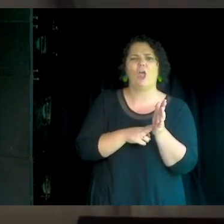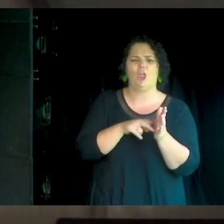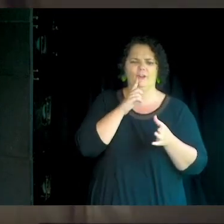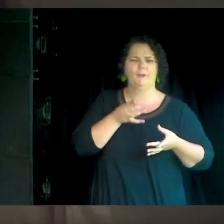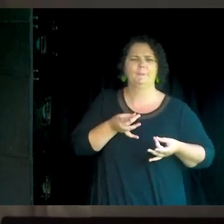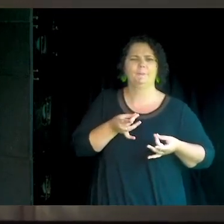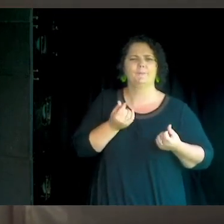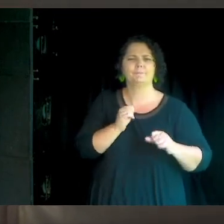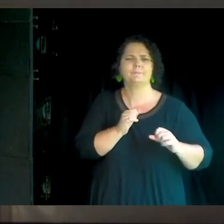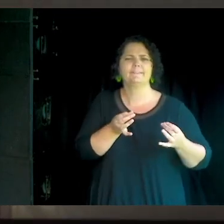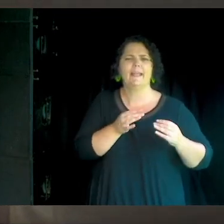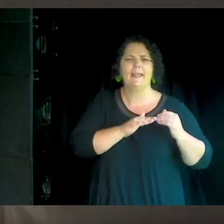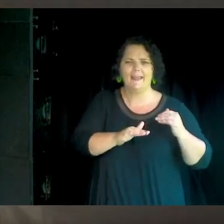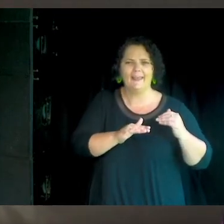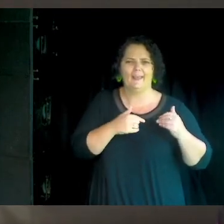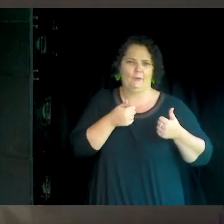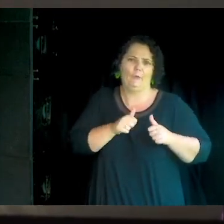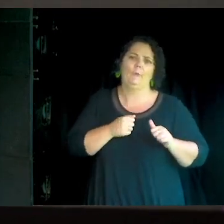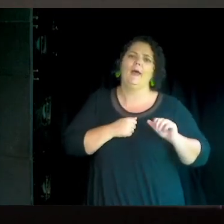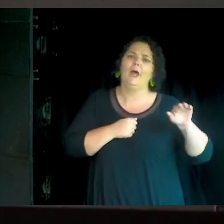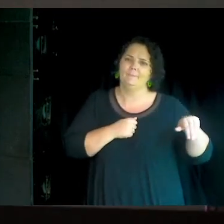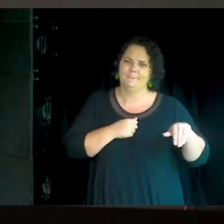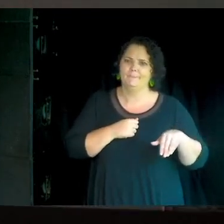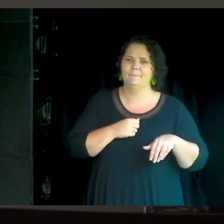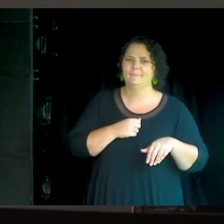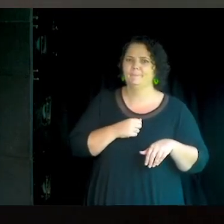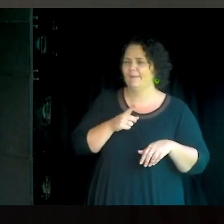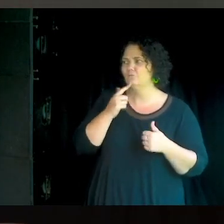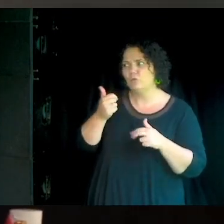teflon is actually really really good yeah it's for people like me for the artist